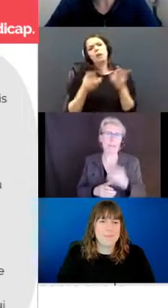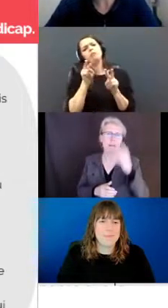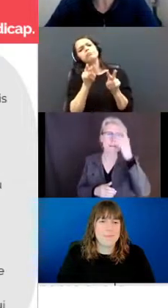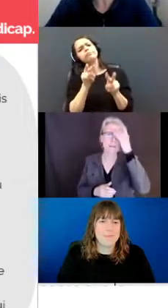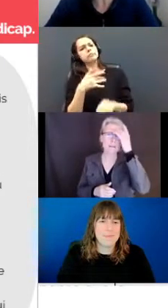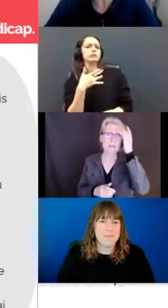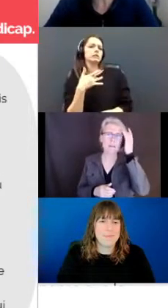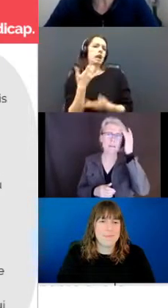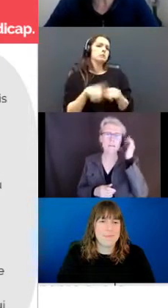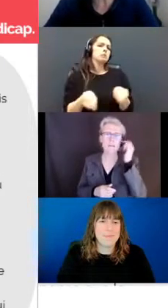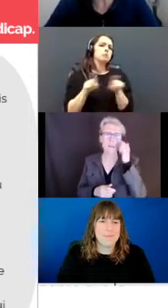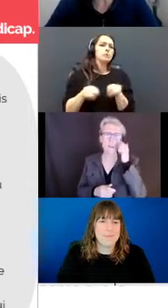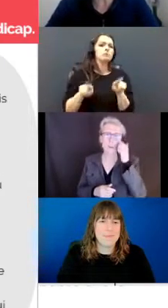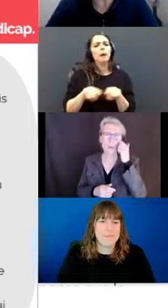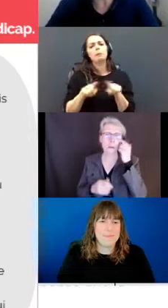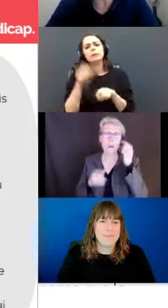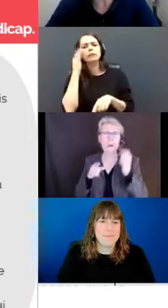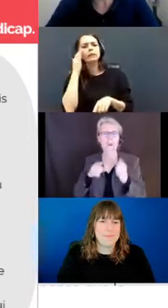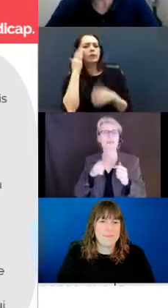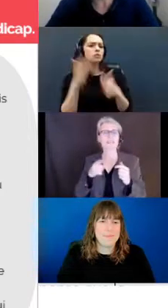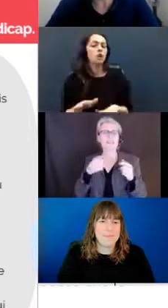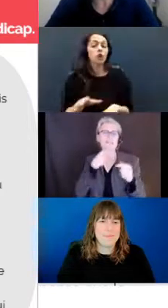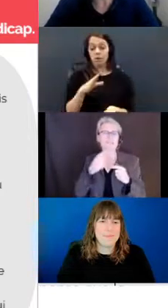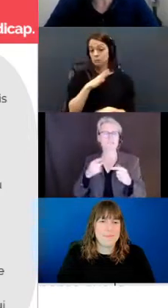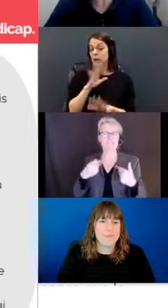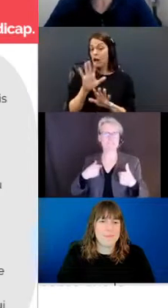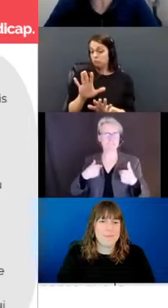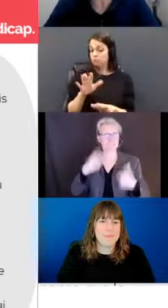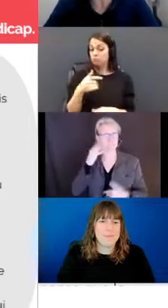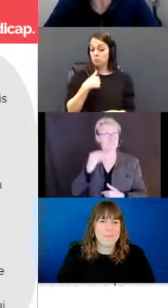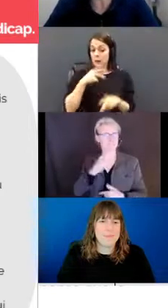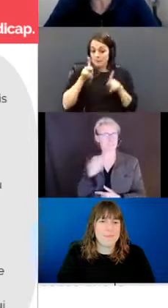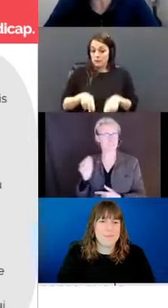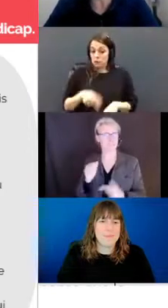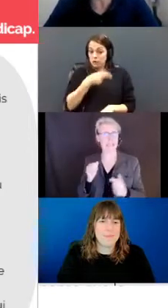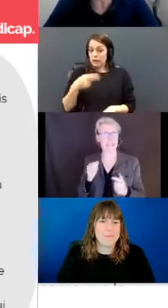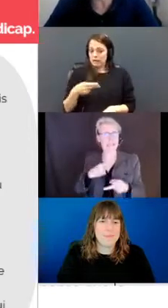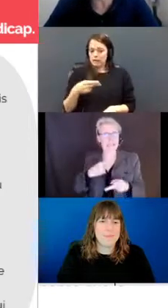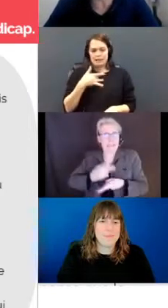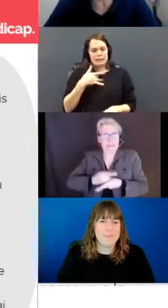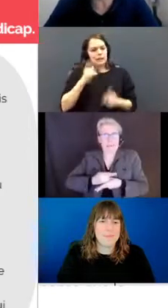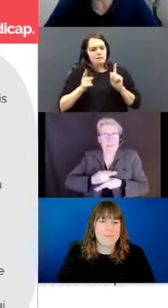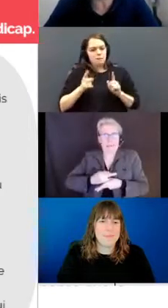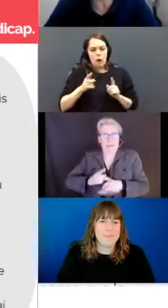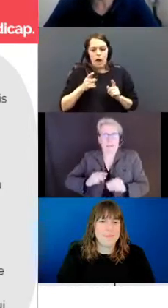feel like i need to walk on glass or suffer clawbacks or lack of benefit loss of benefits